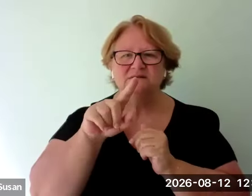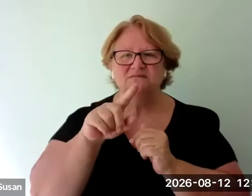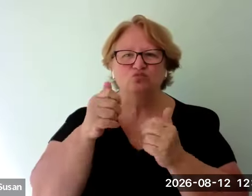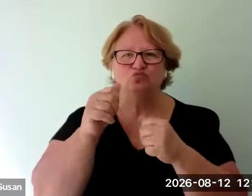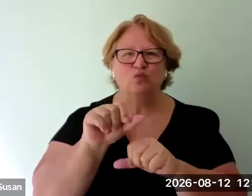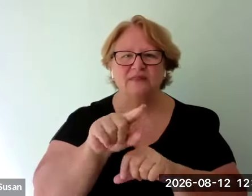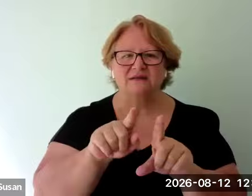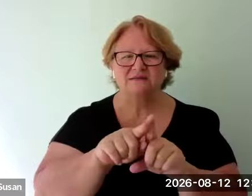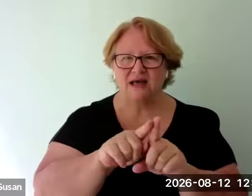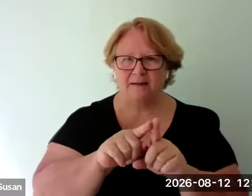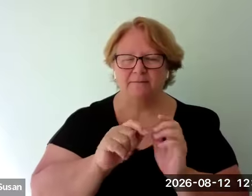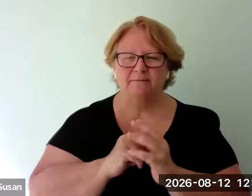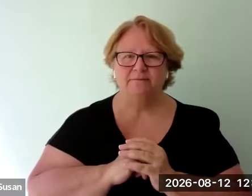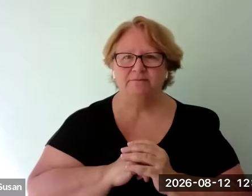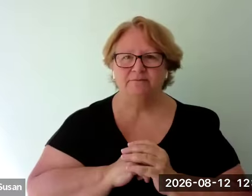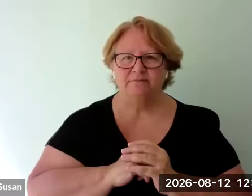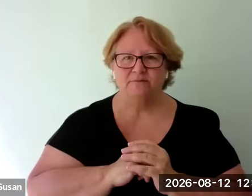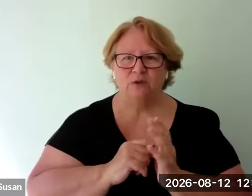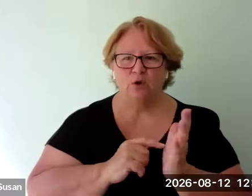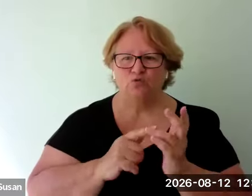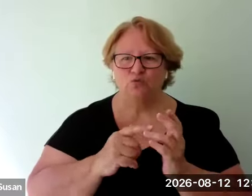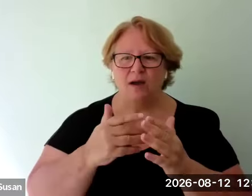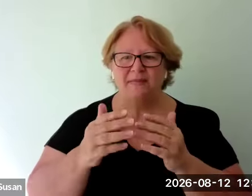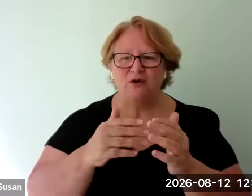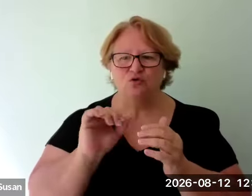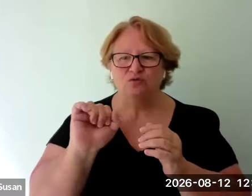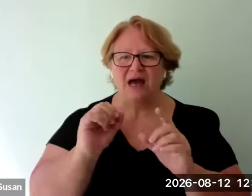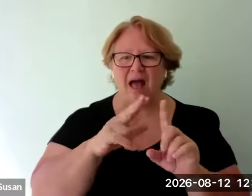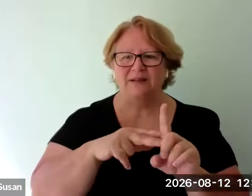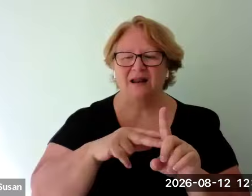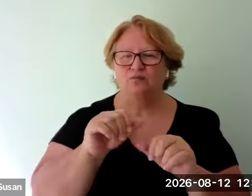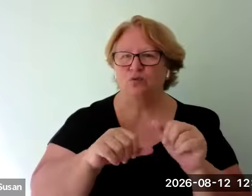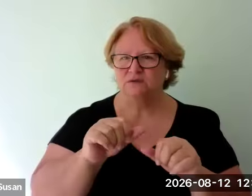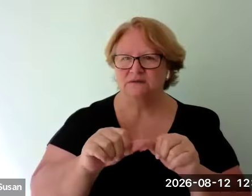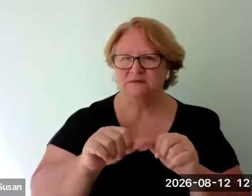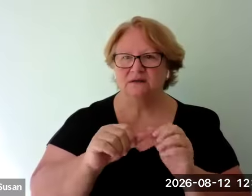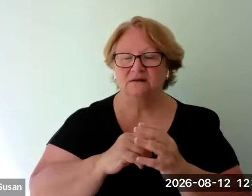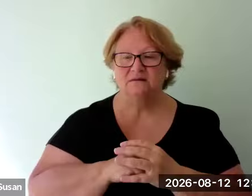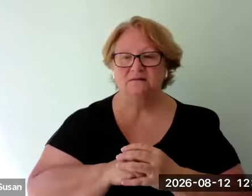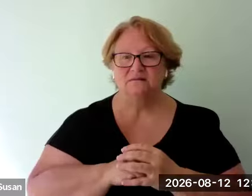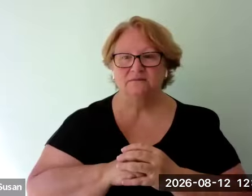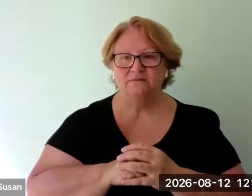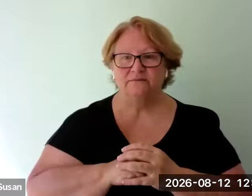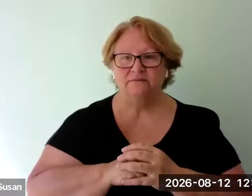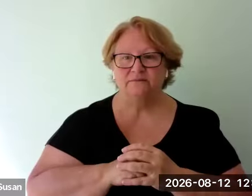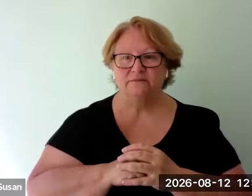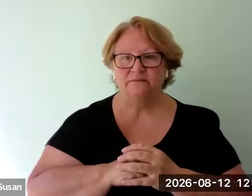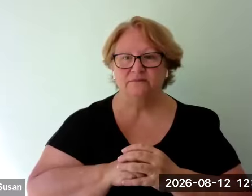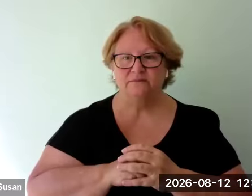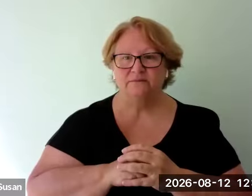called SmartyGrants as a platform that a lot of